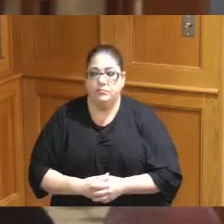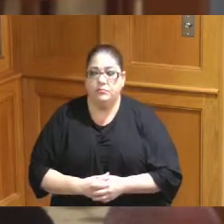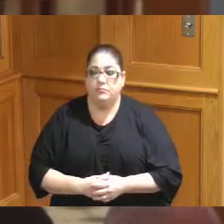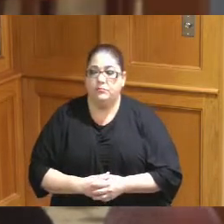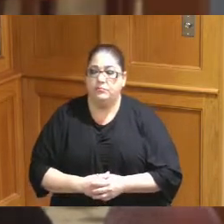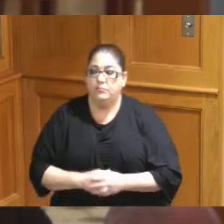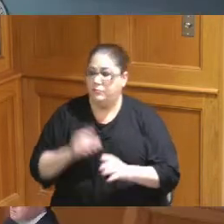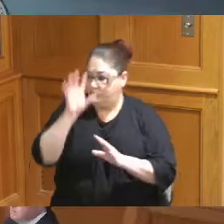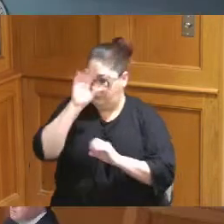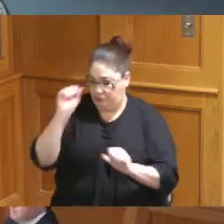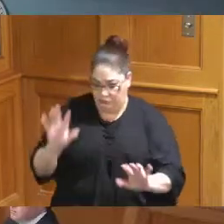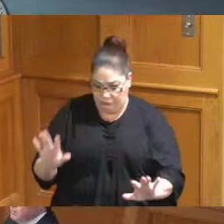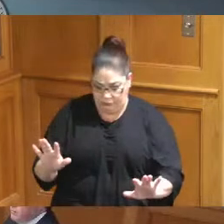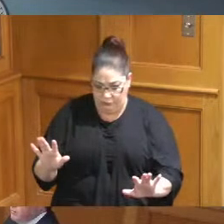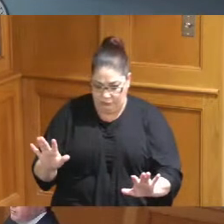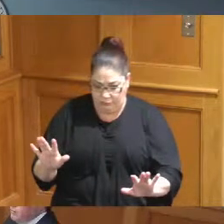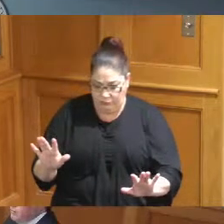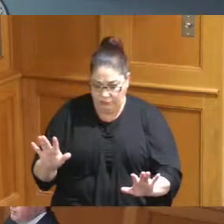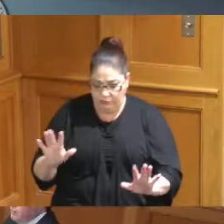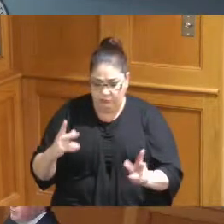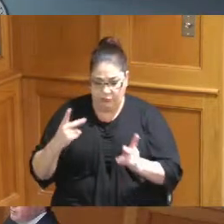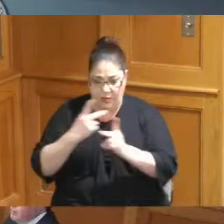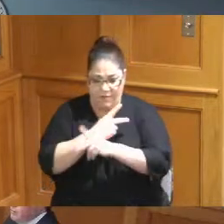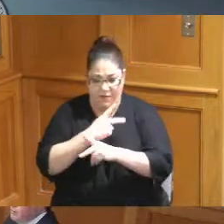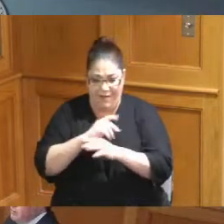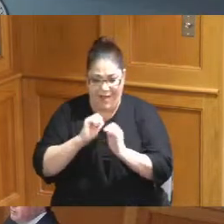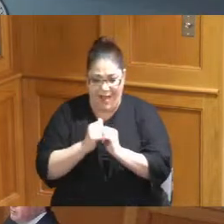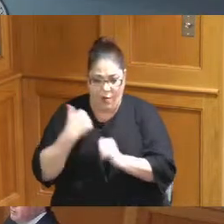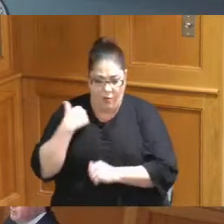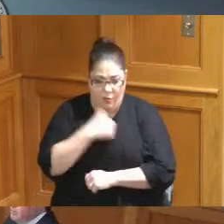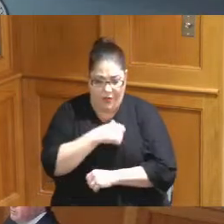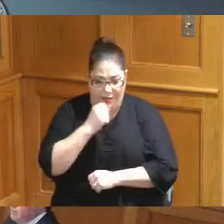yeah I'm just trying to figure out how to get to where we can see something because a lot of times